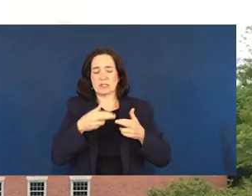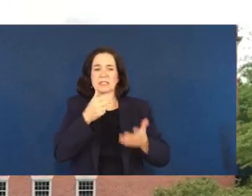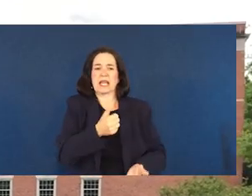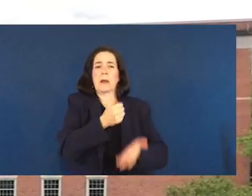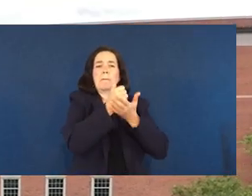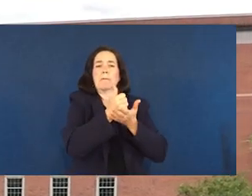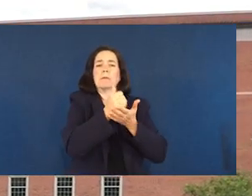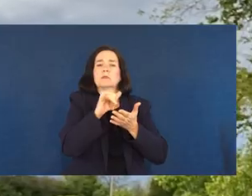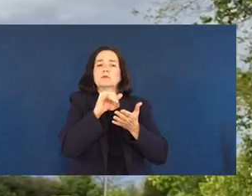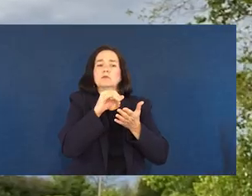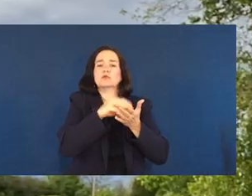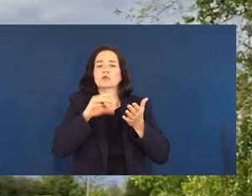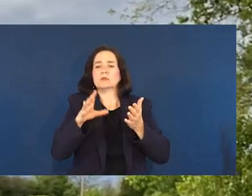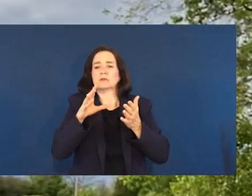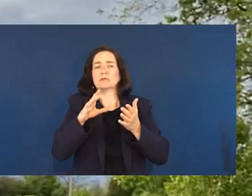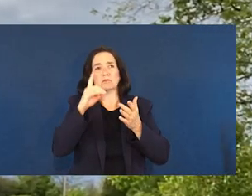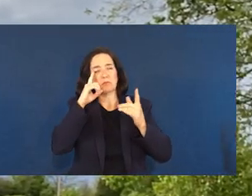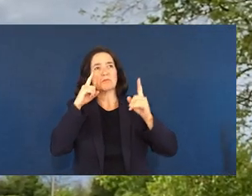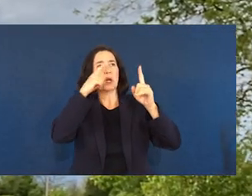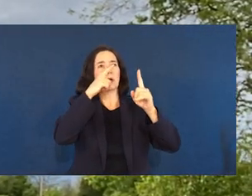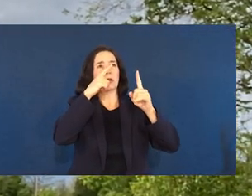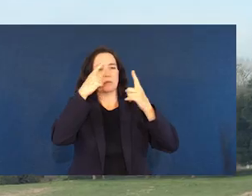to helping students achieve the ultimate dream of earning a college degree.